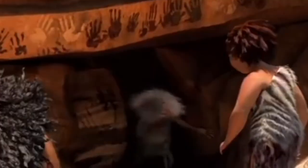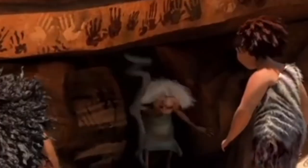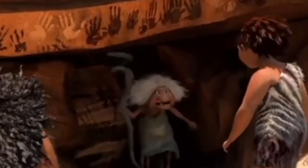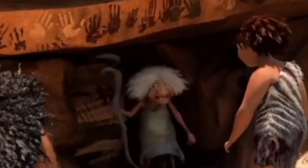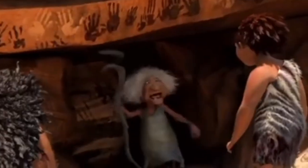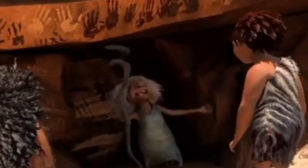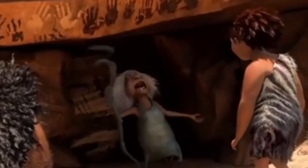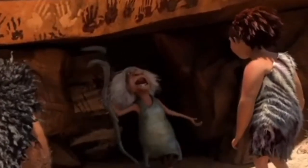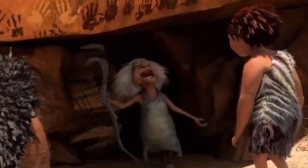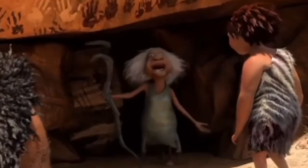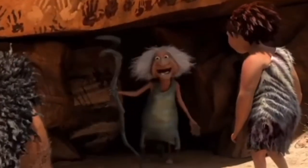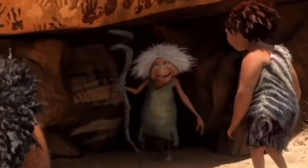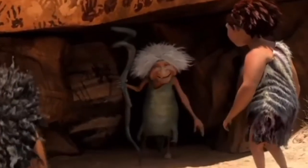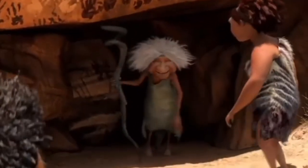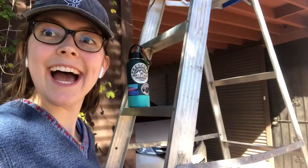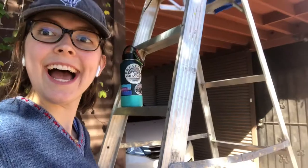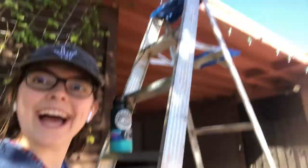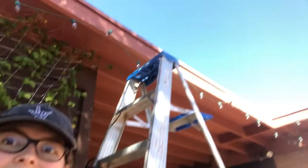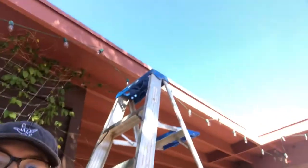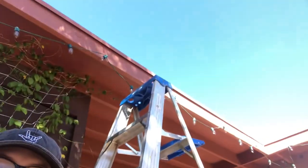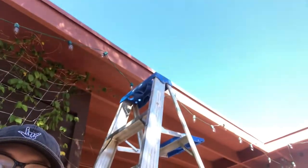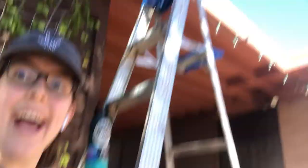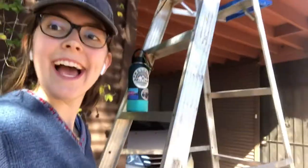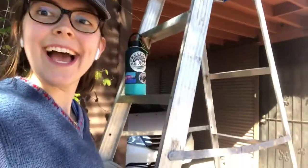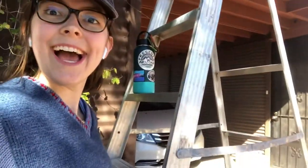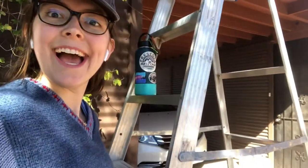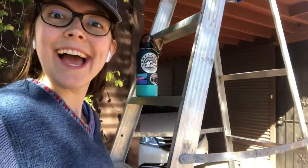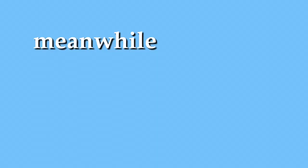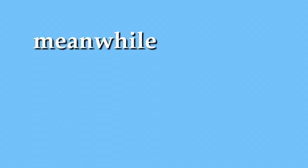still afraid